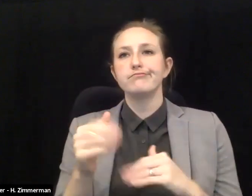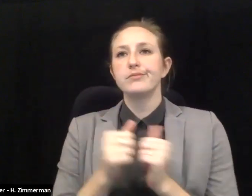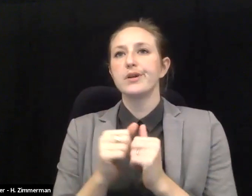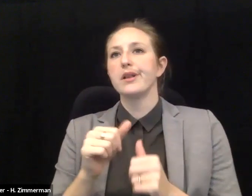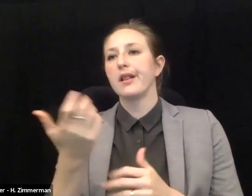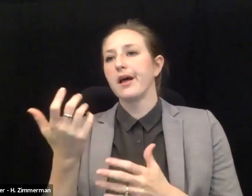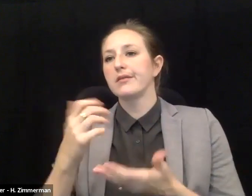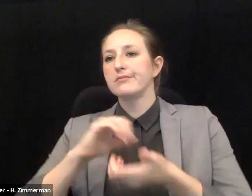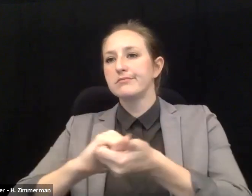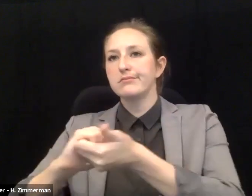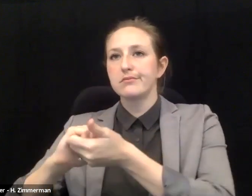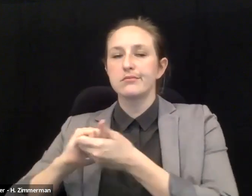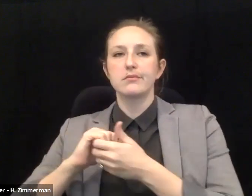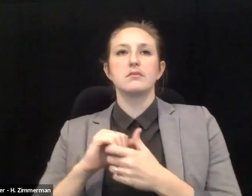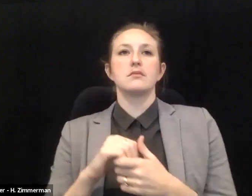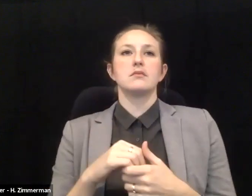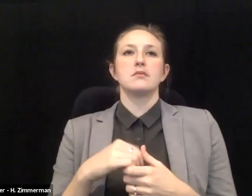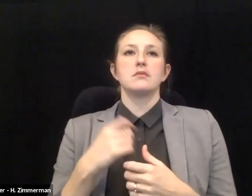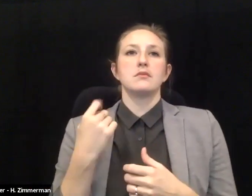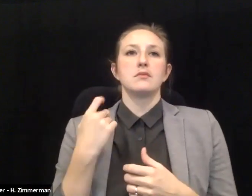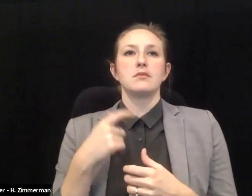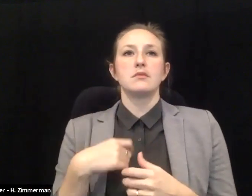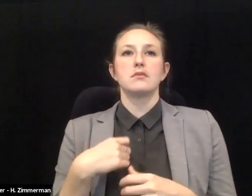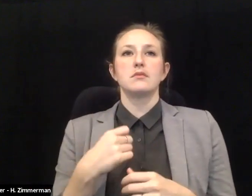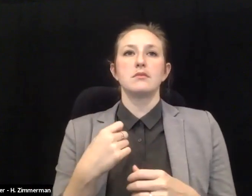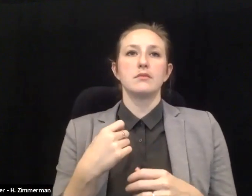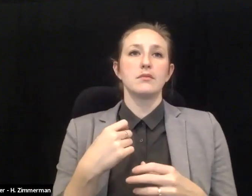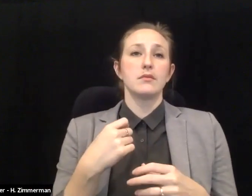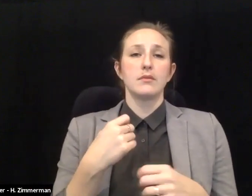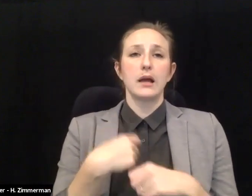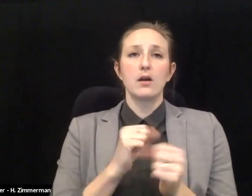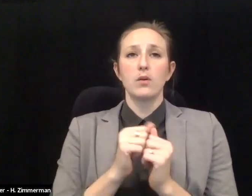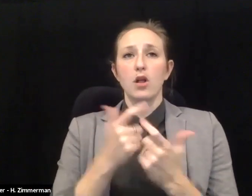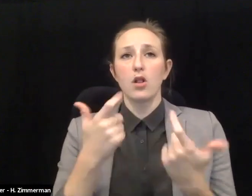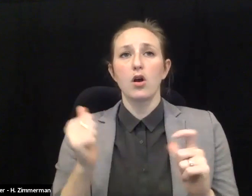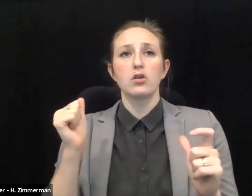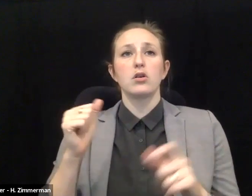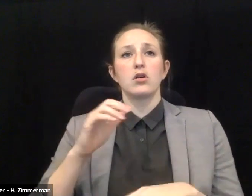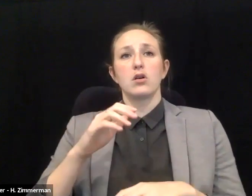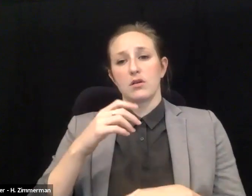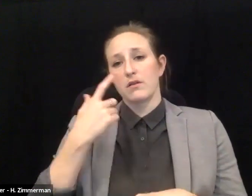have been an even larger burden on the a couple of us who were responsible for ensuring